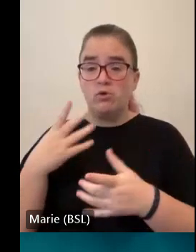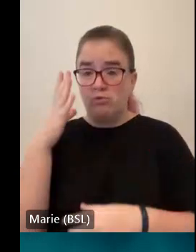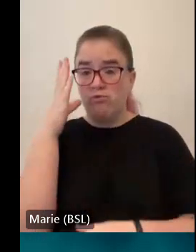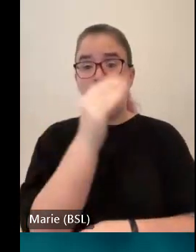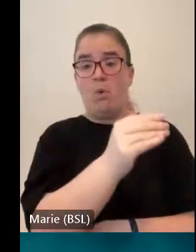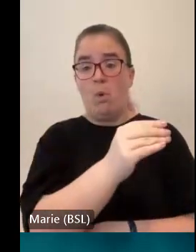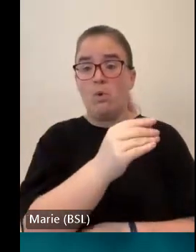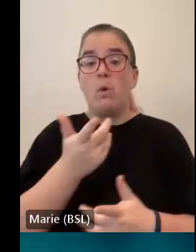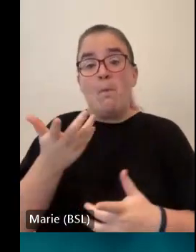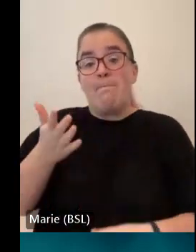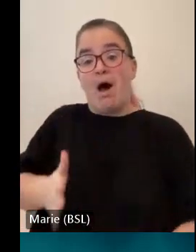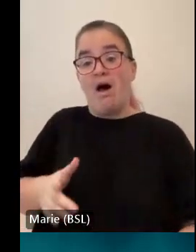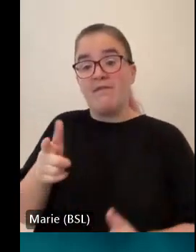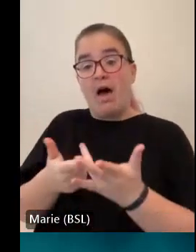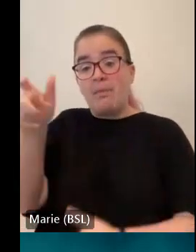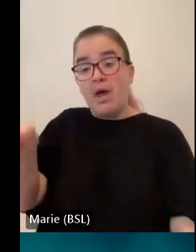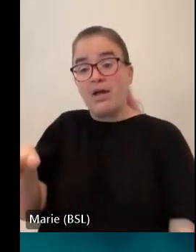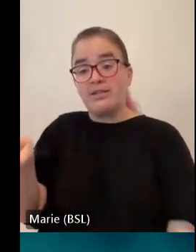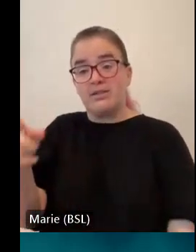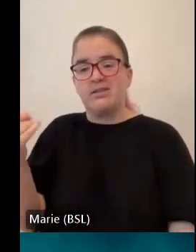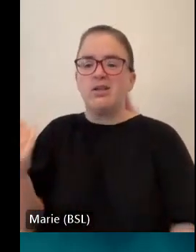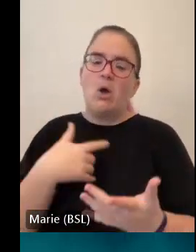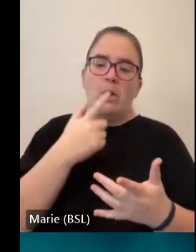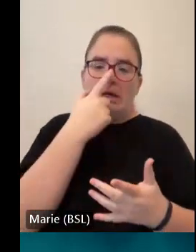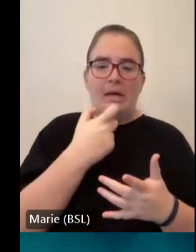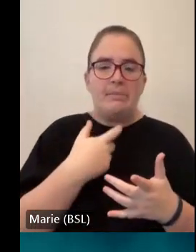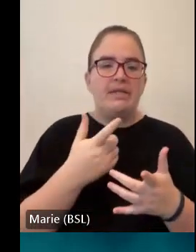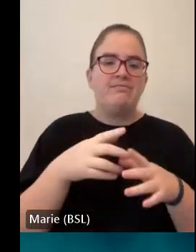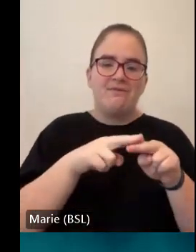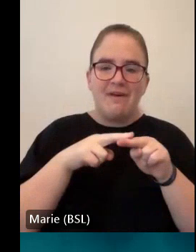So family members, other agents whose banks? Building societies.